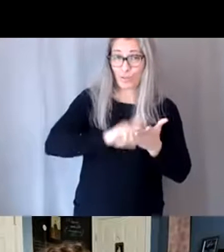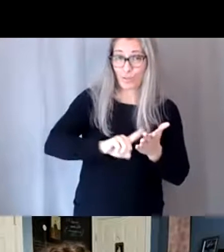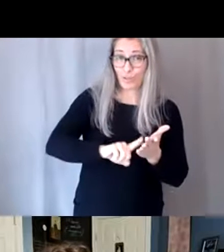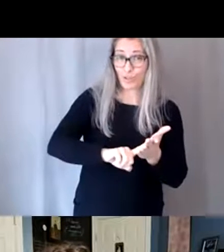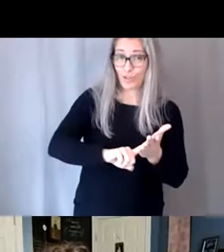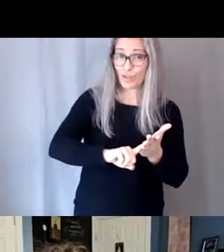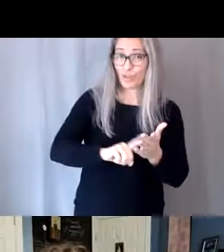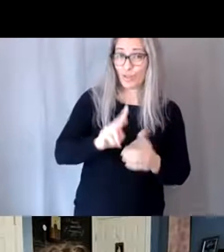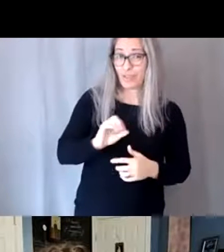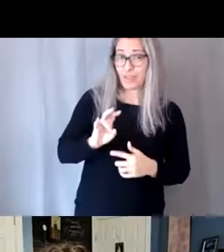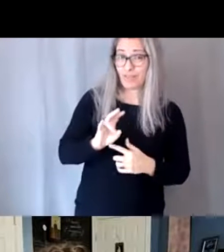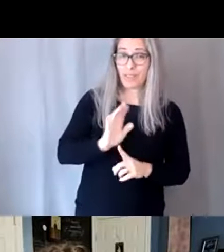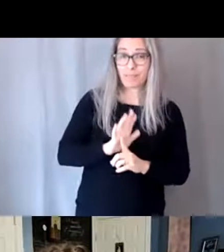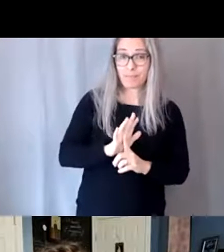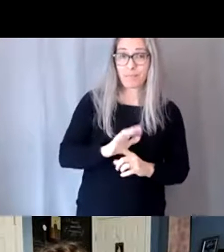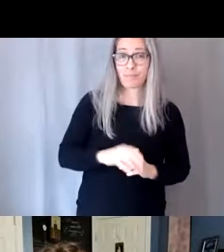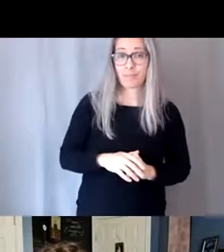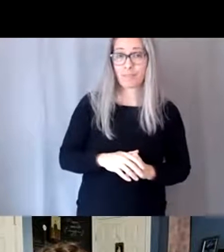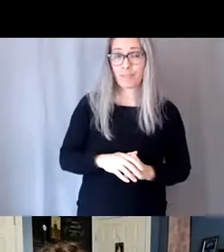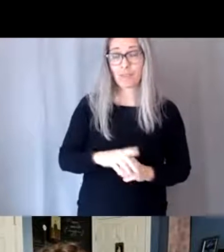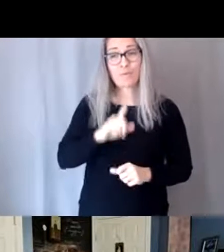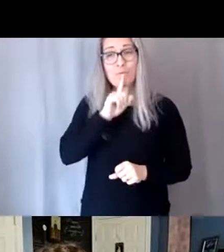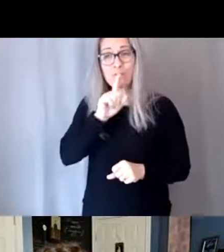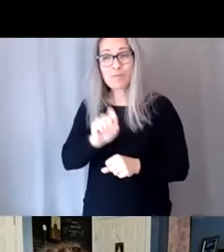realistically rehabilitation practice is often